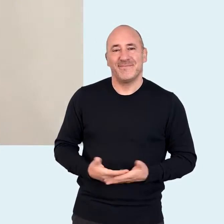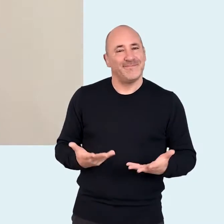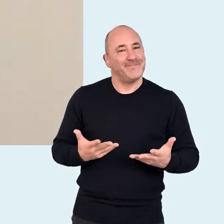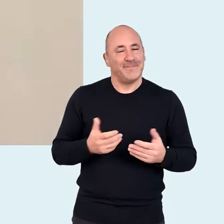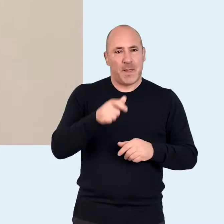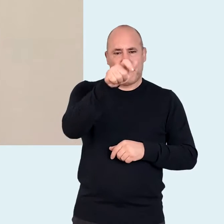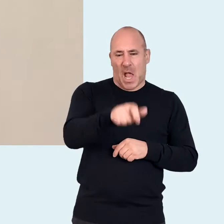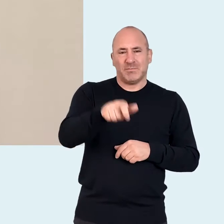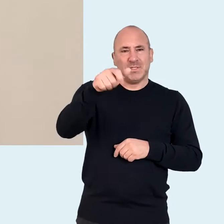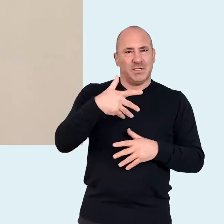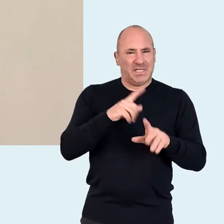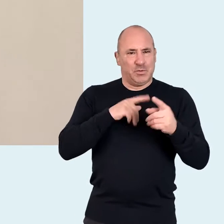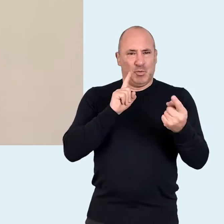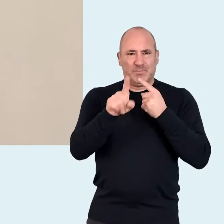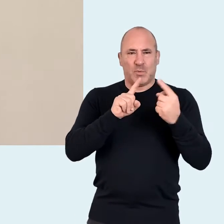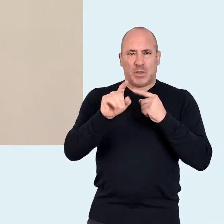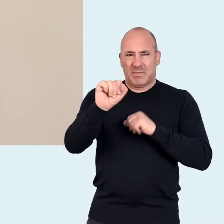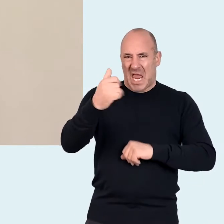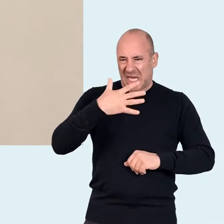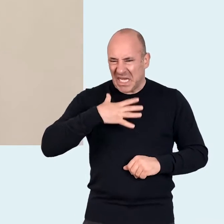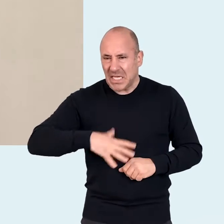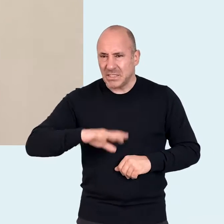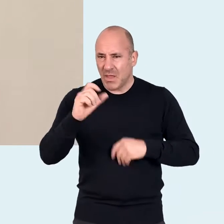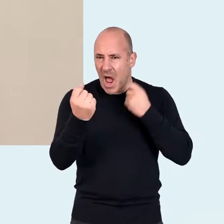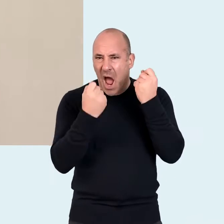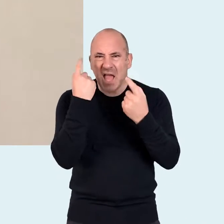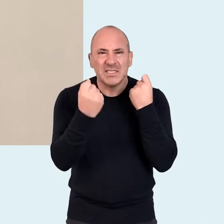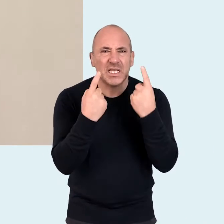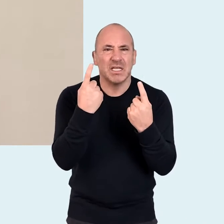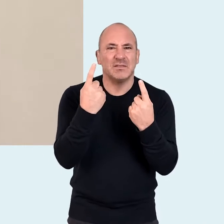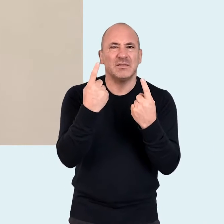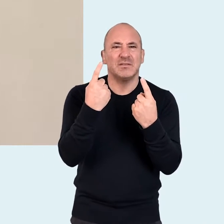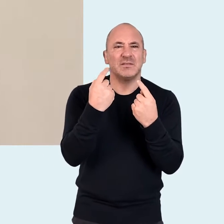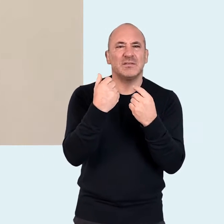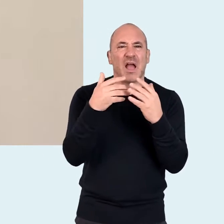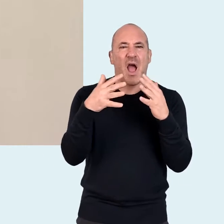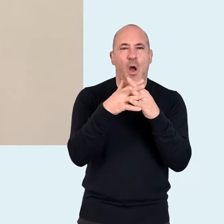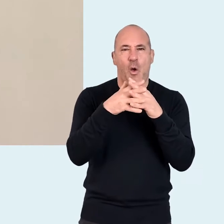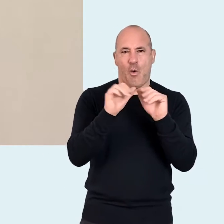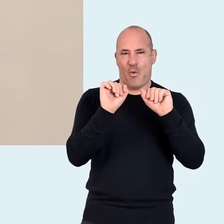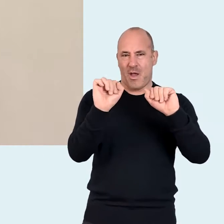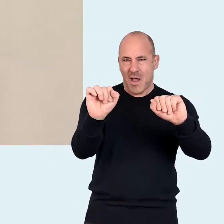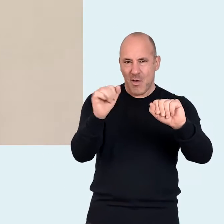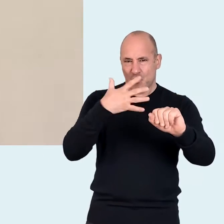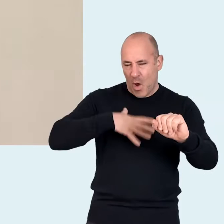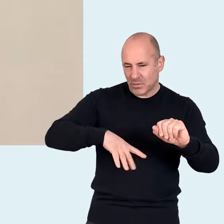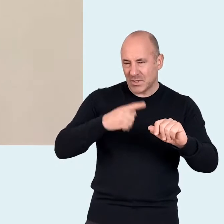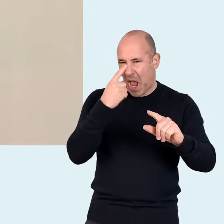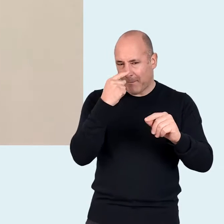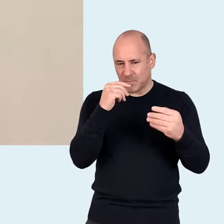To be responsive to the participants, to their needs, to their ideas and to the way they